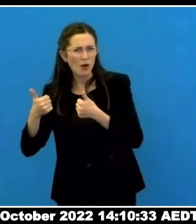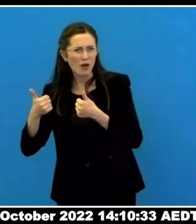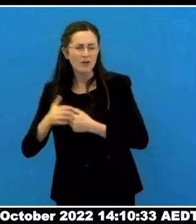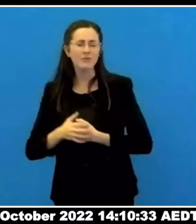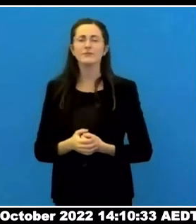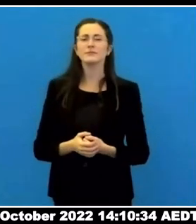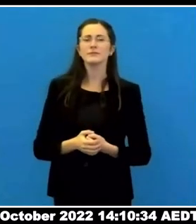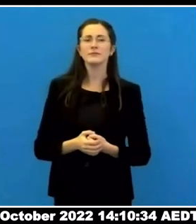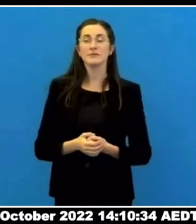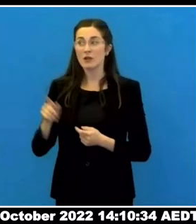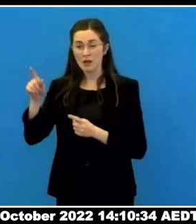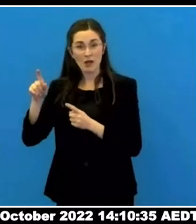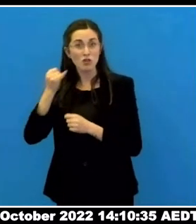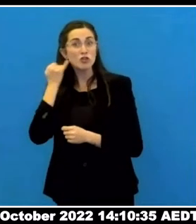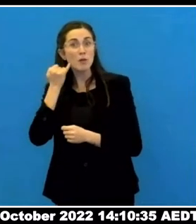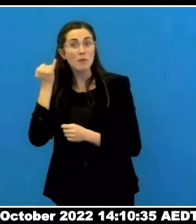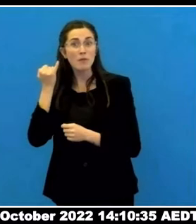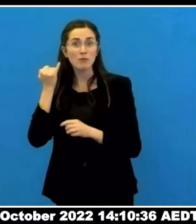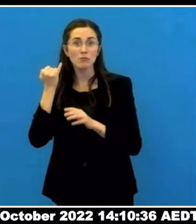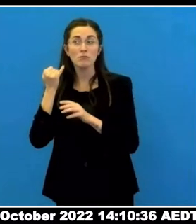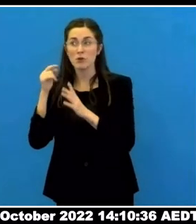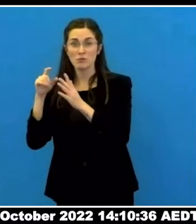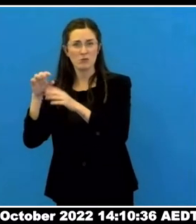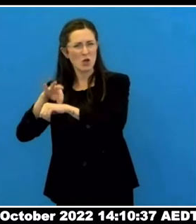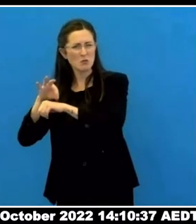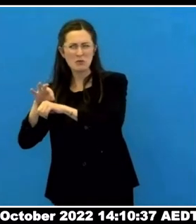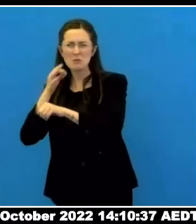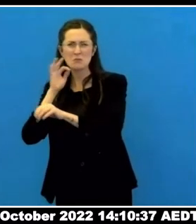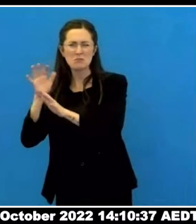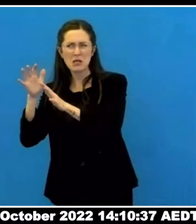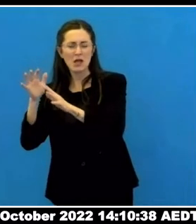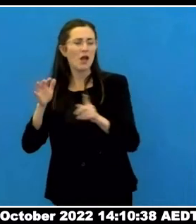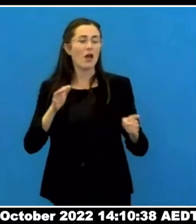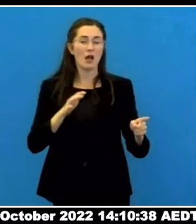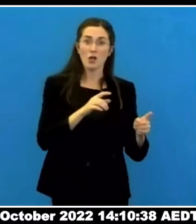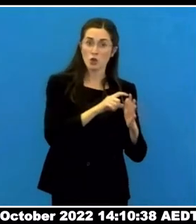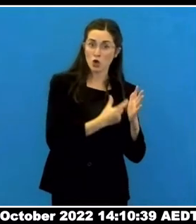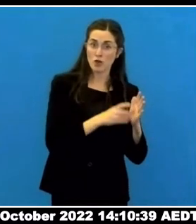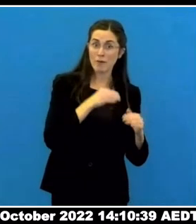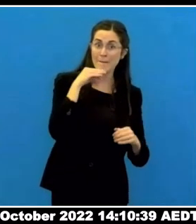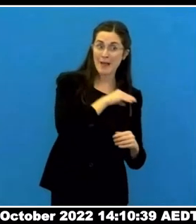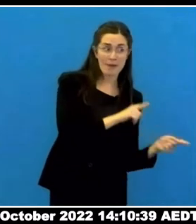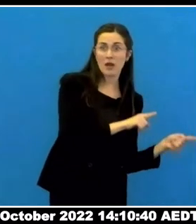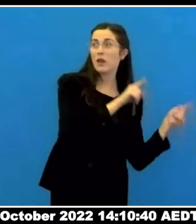The doctors and nurses from the Melbourne Hospital came to Shepparton to talk to the hospital staff here